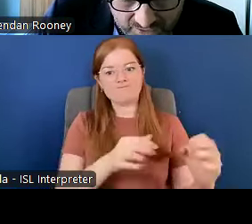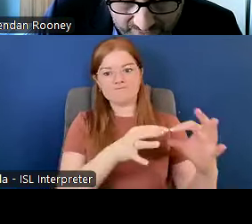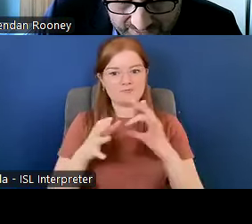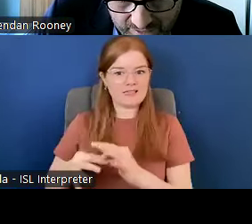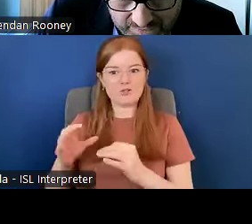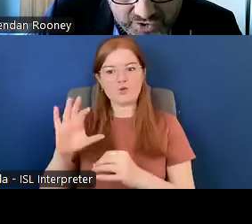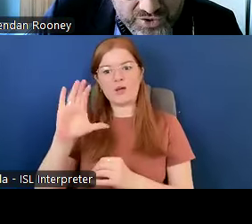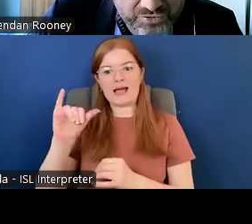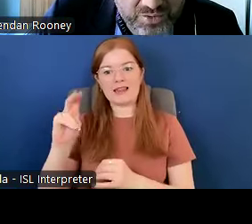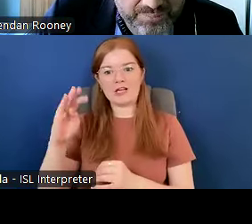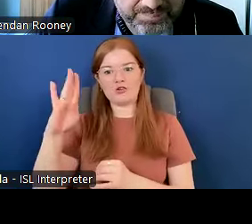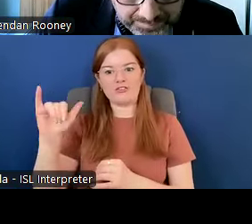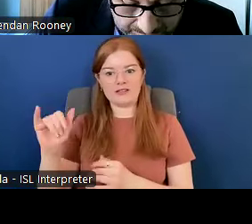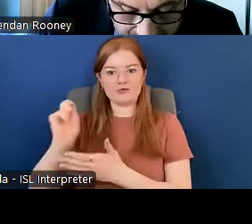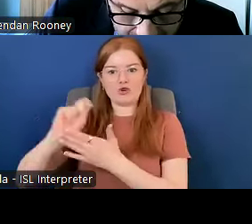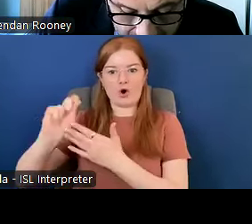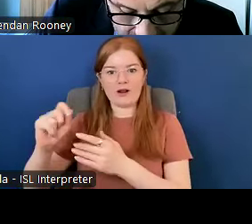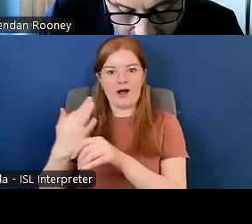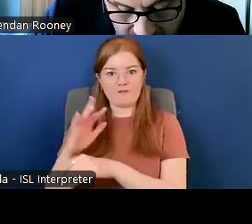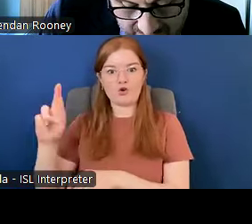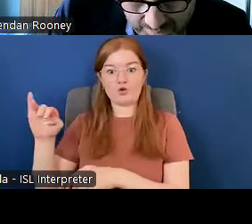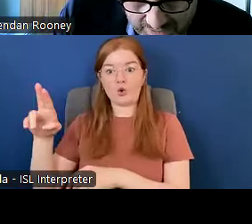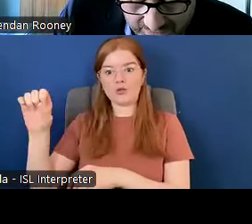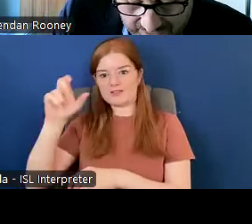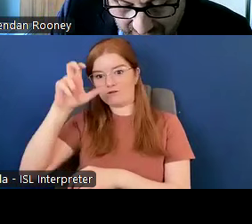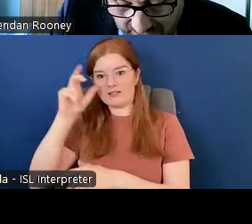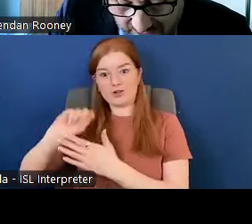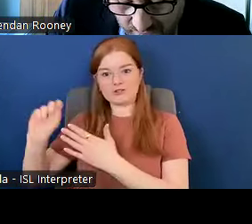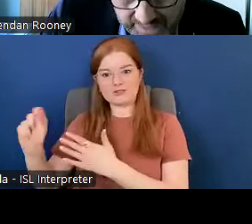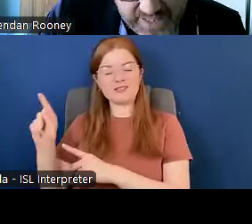drawings of Georges Rouault. Among the examples of her stained glass work in the